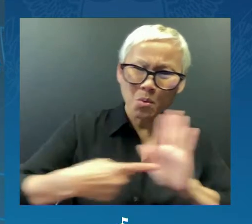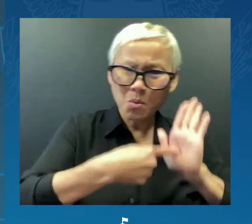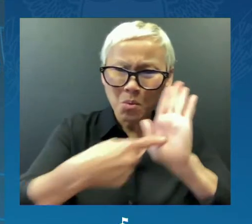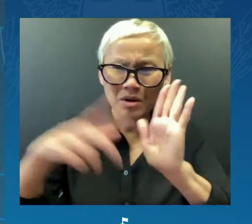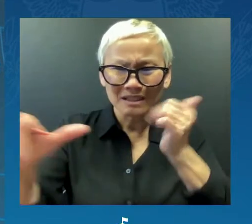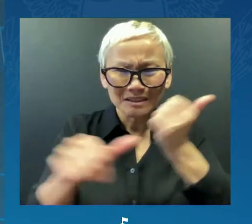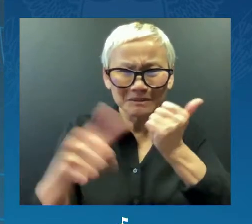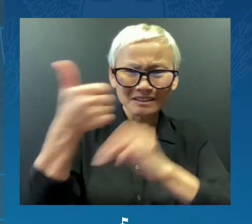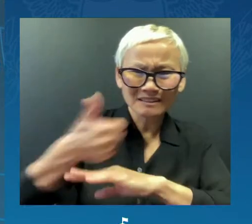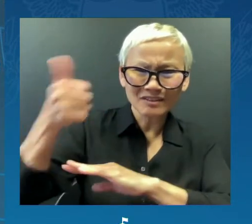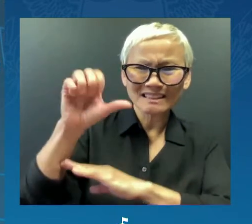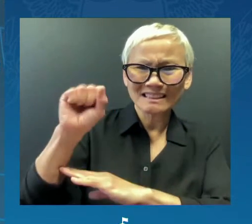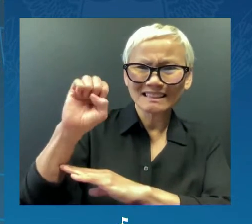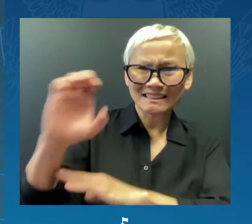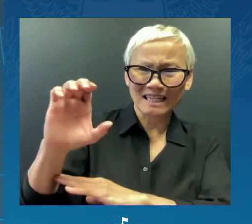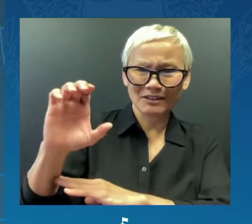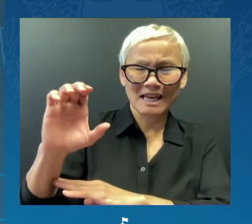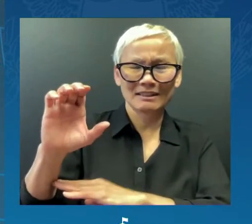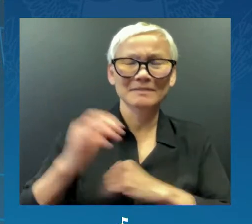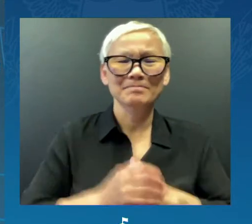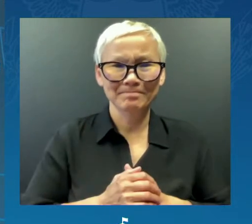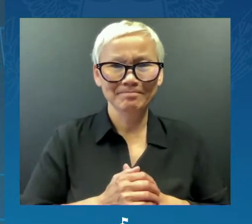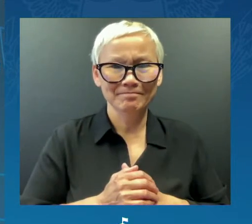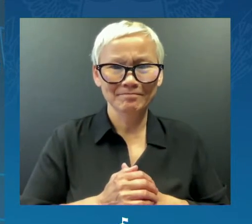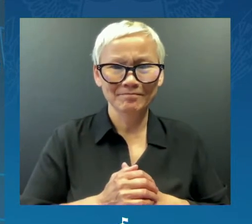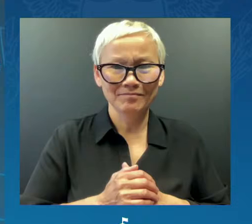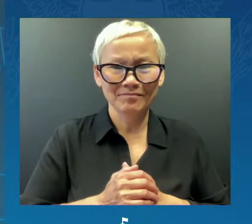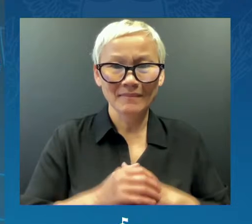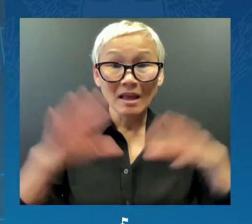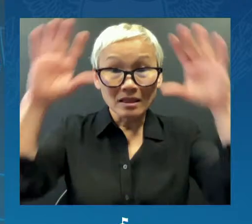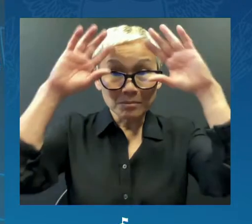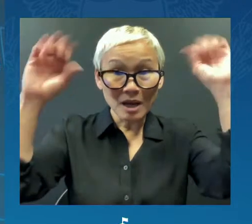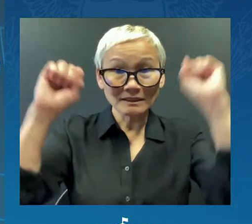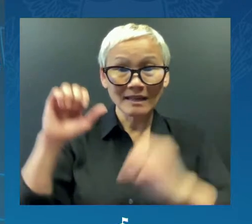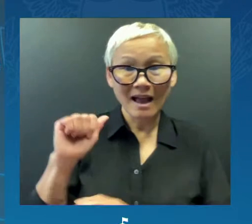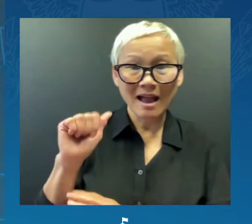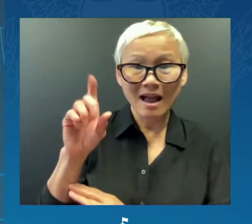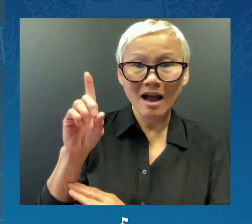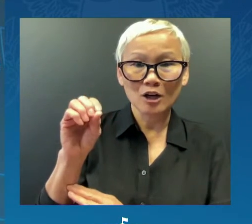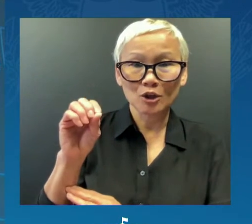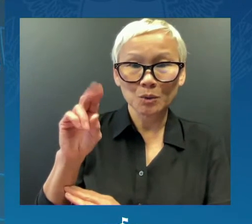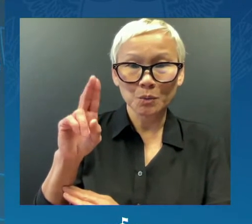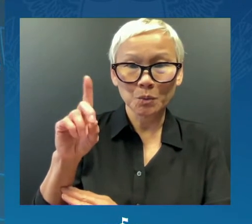President Akufo-Addo, it is wonderful to see you back in Washington again.